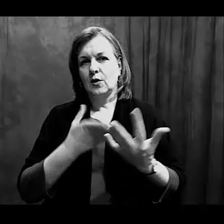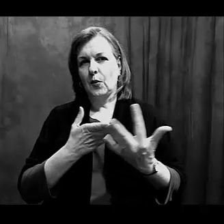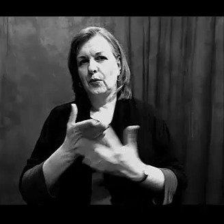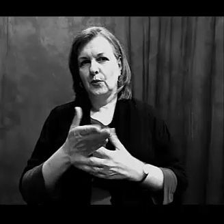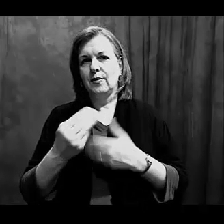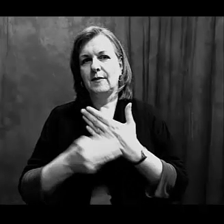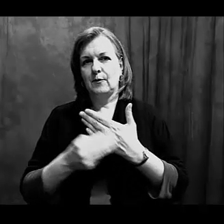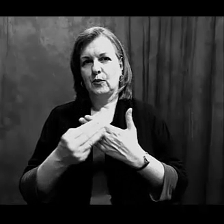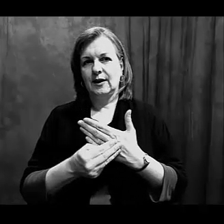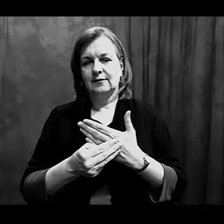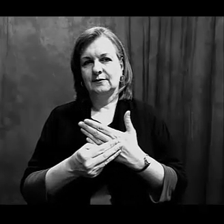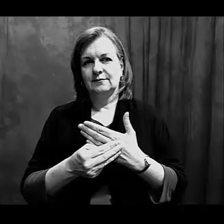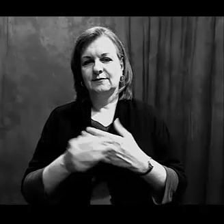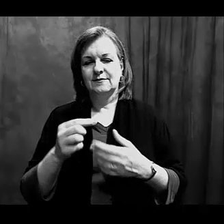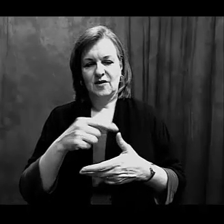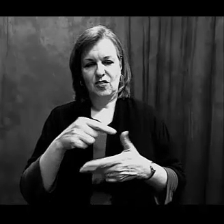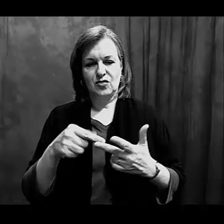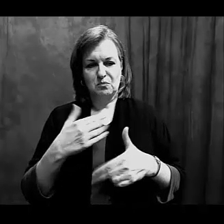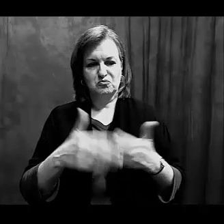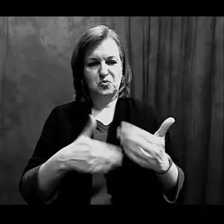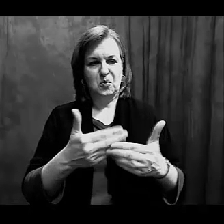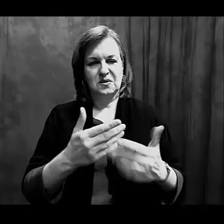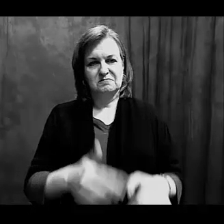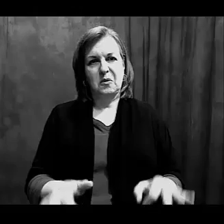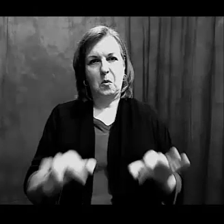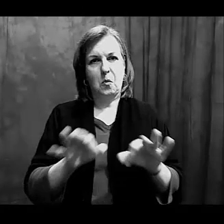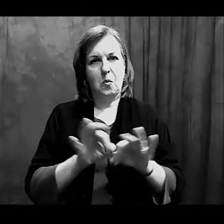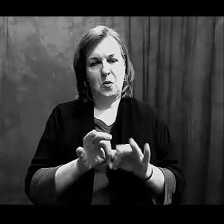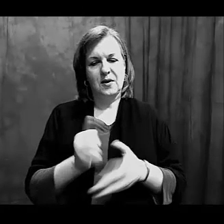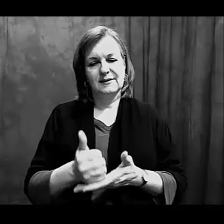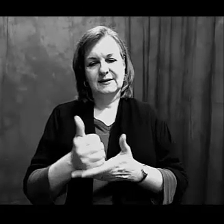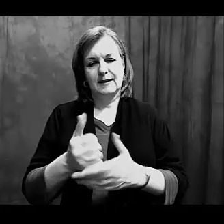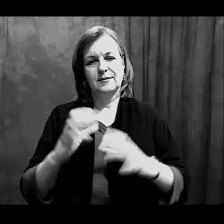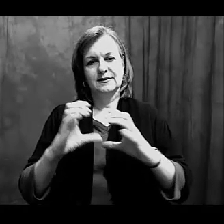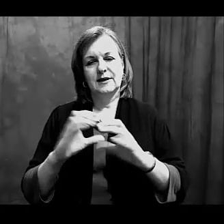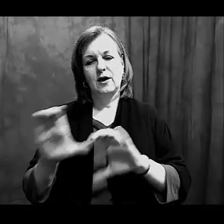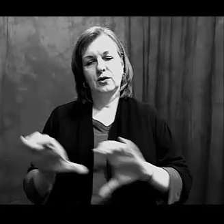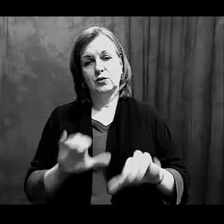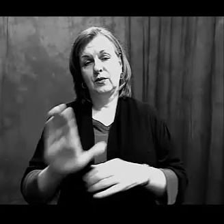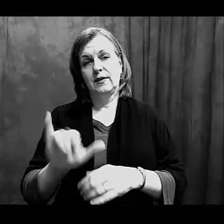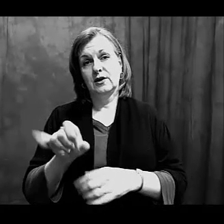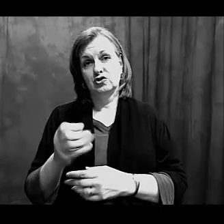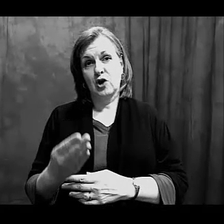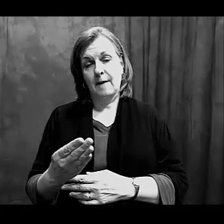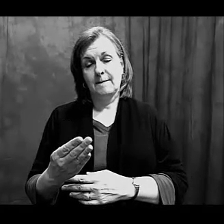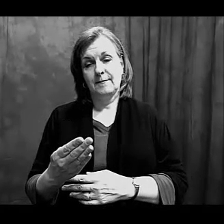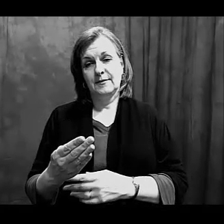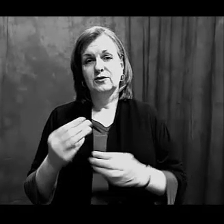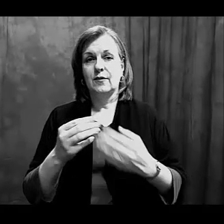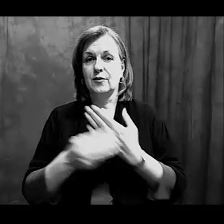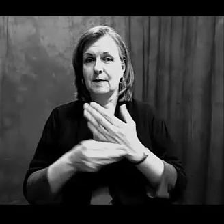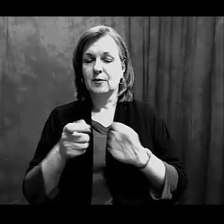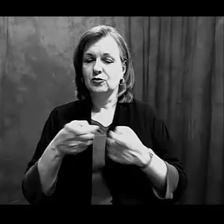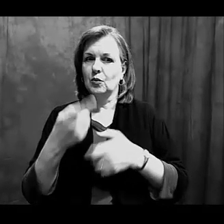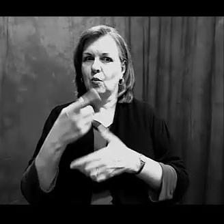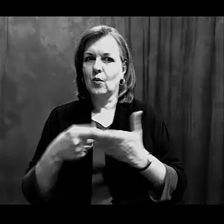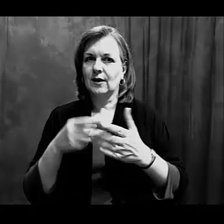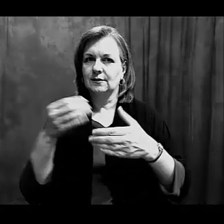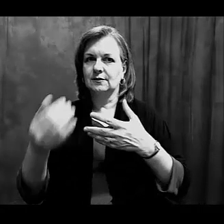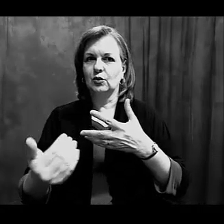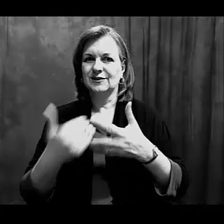membrane all of these things will be important for helping your cells do their job and regulating what's moving in and out